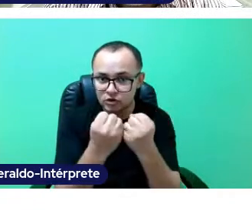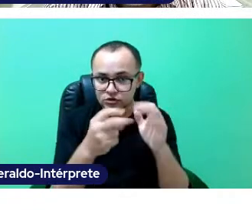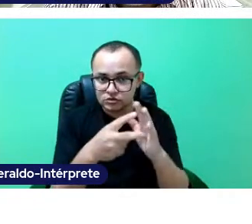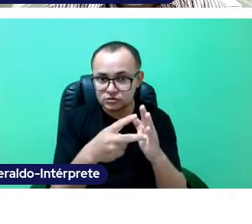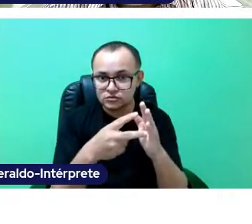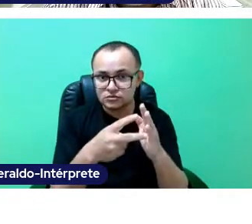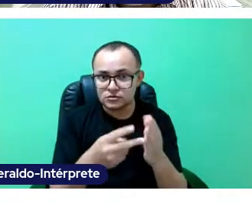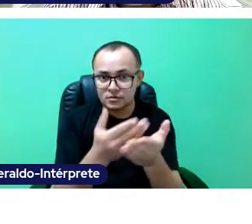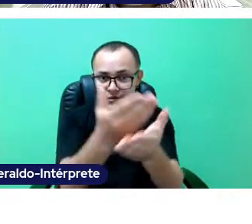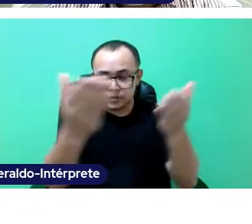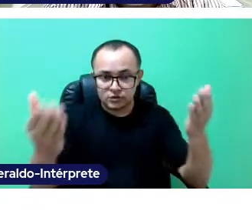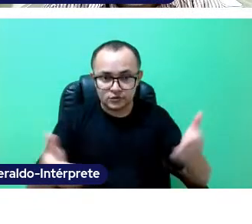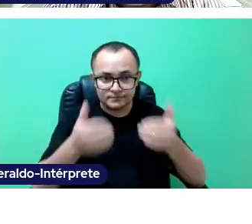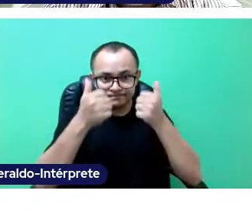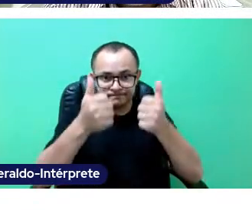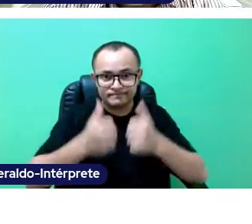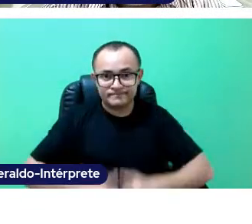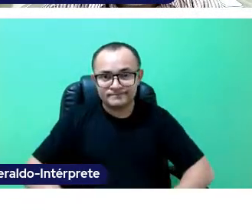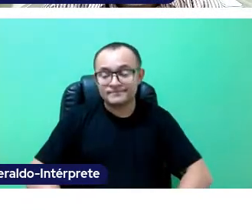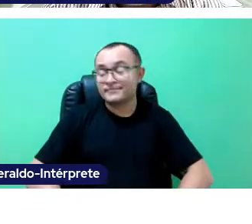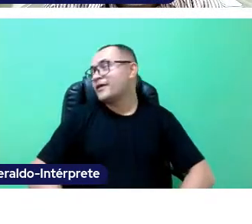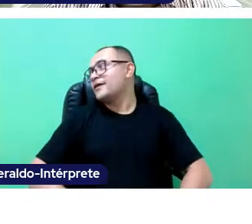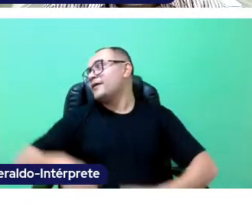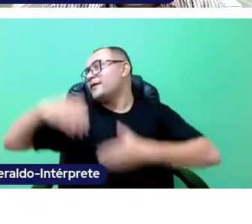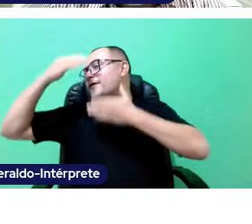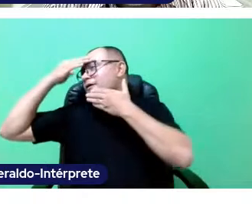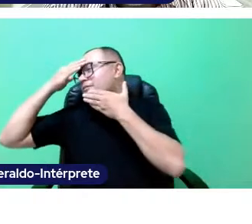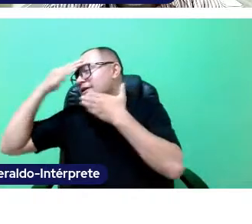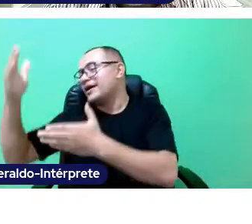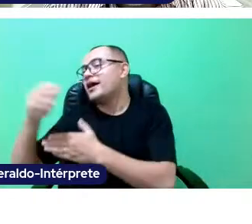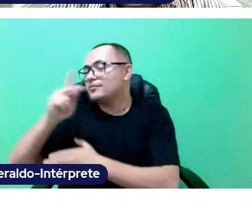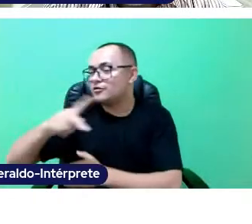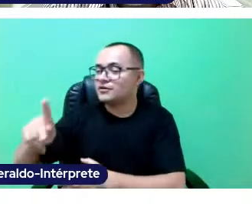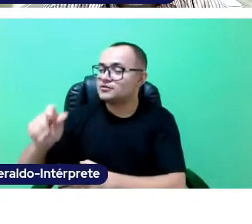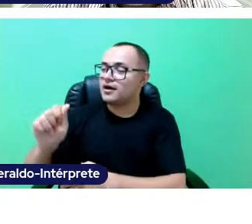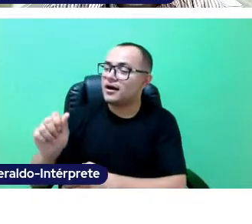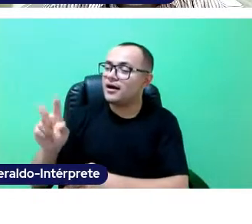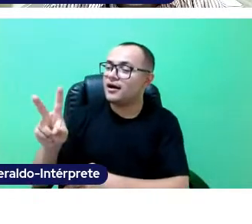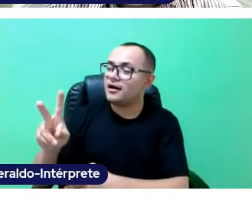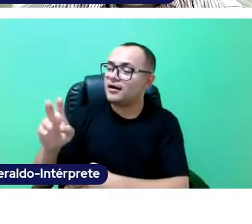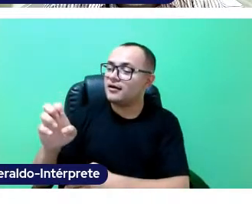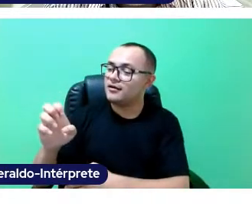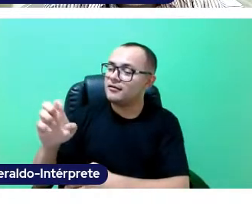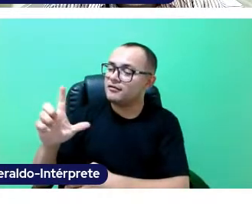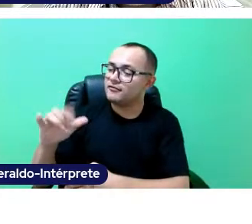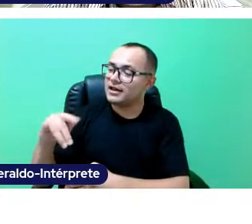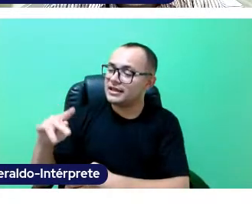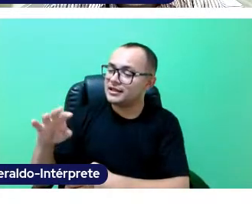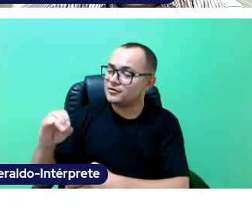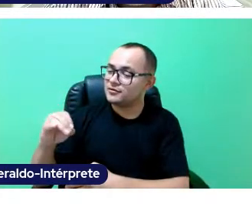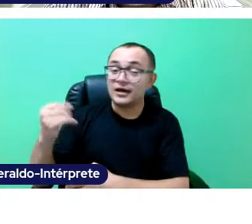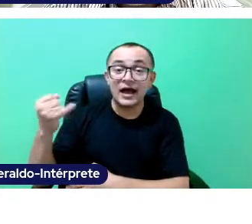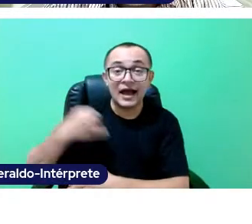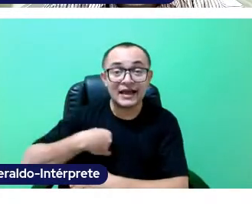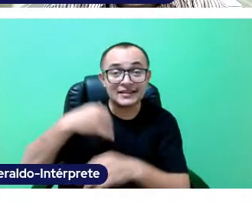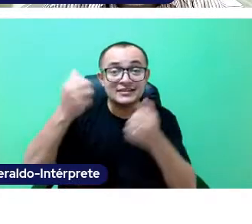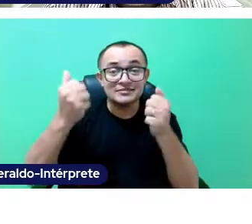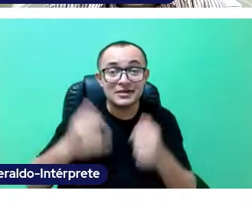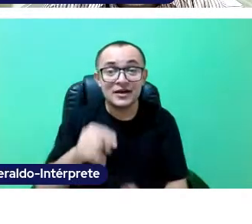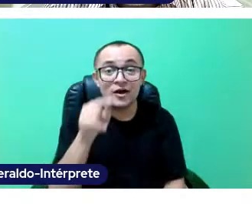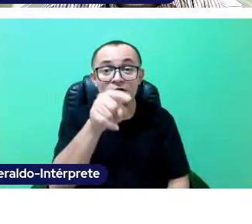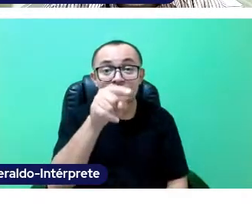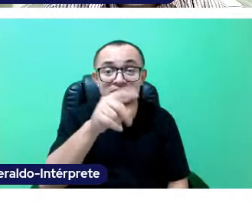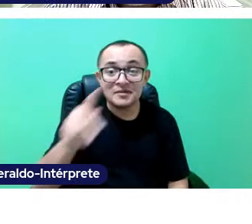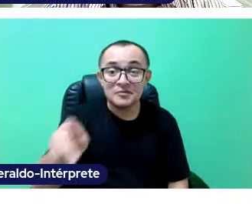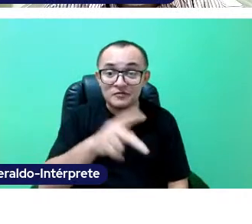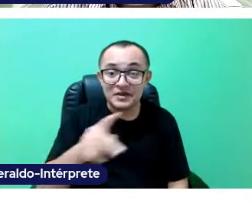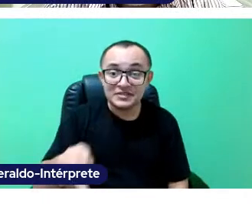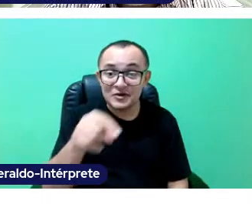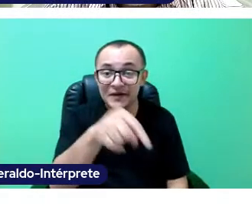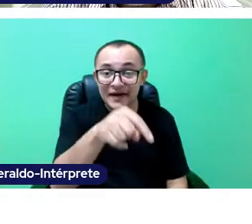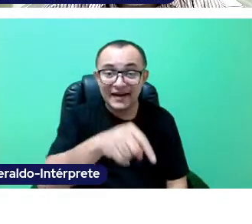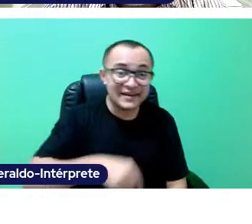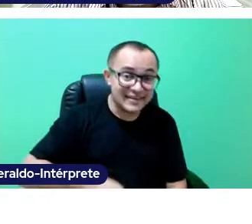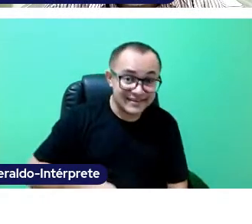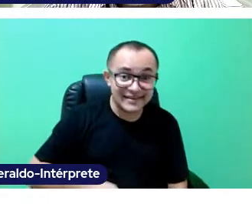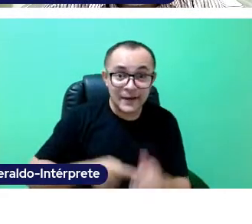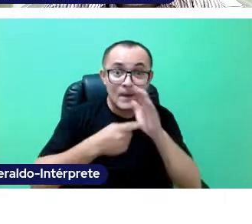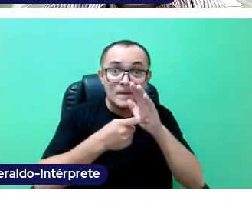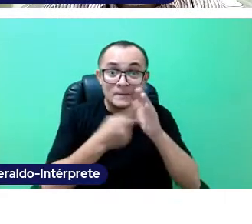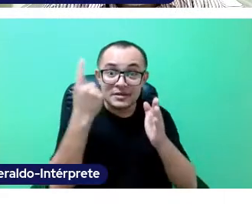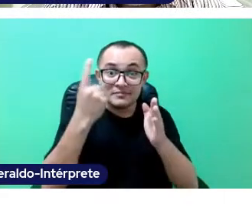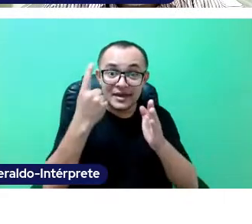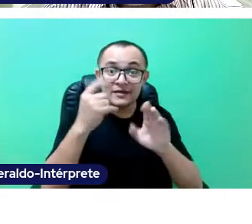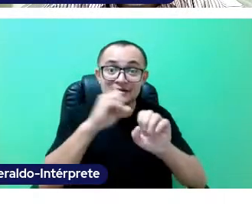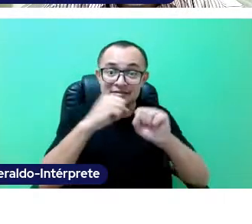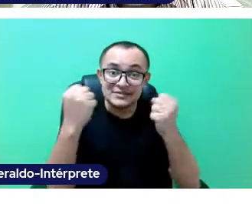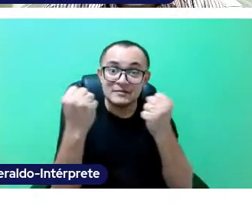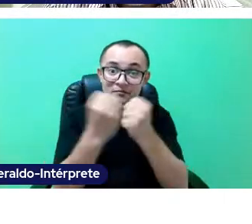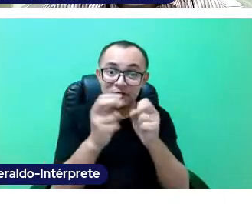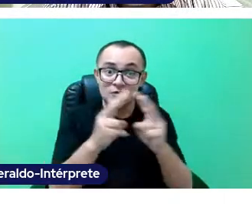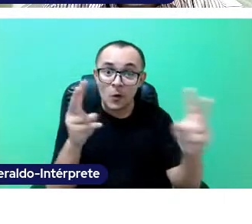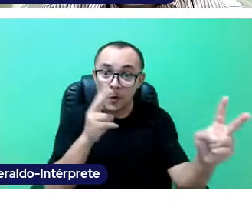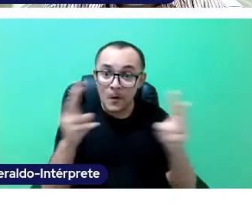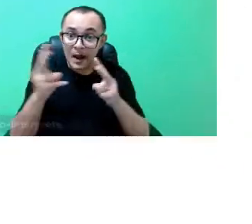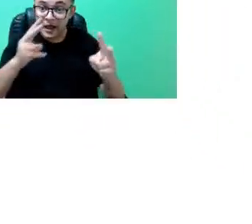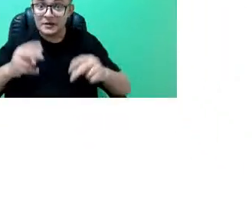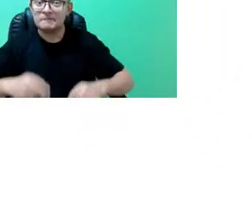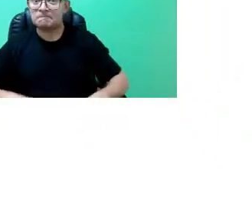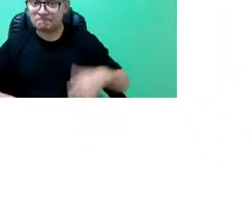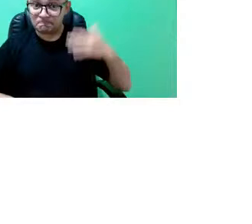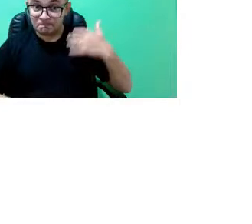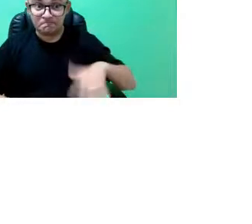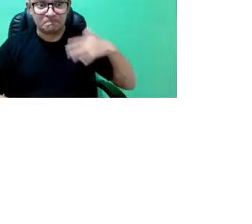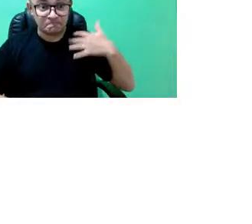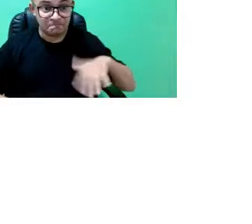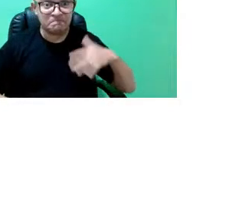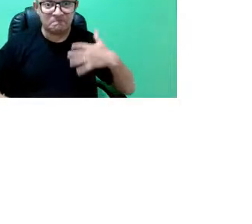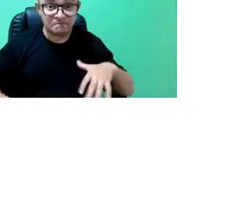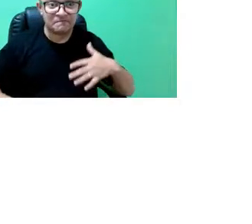Thank you so much, professor Avelino, we commented earlier on your importance and participation for this project.